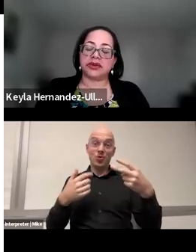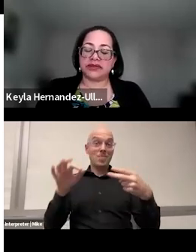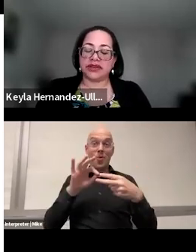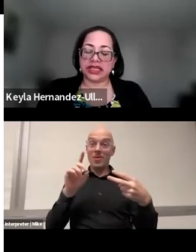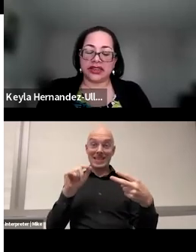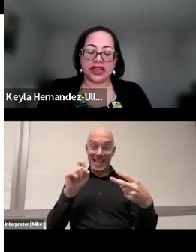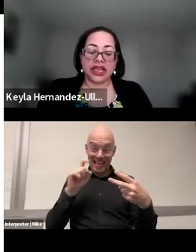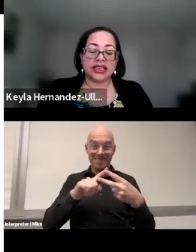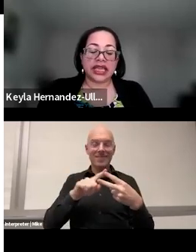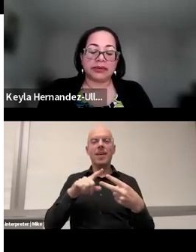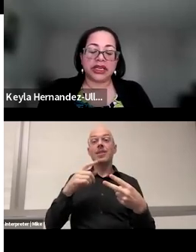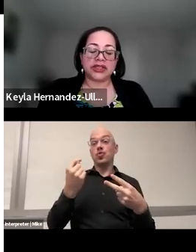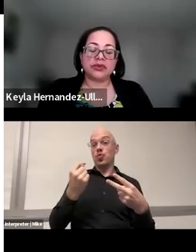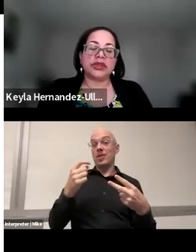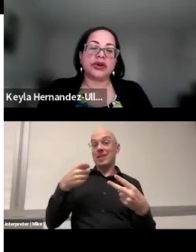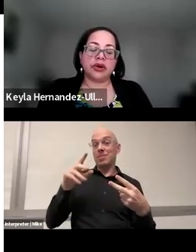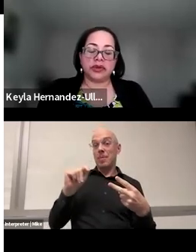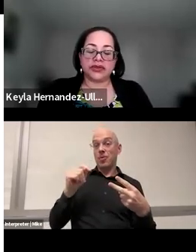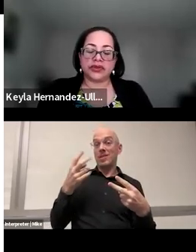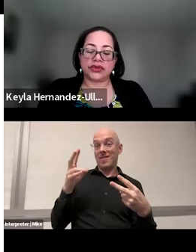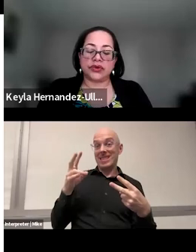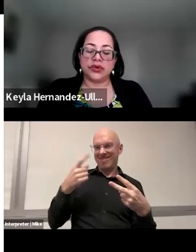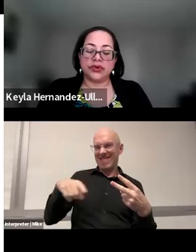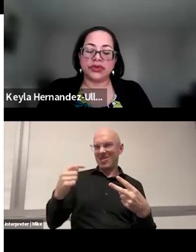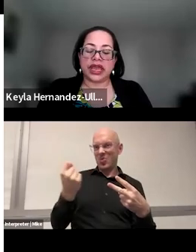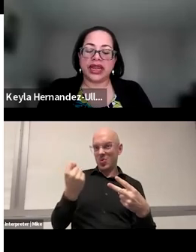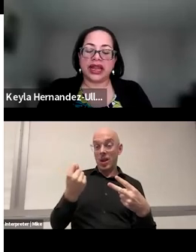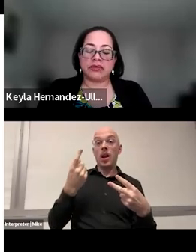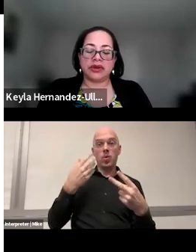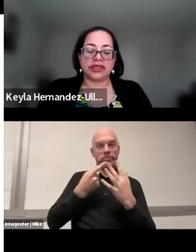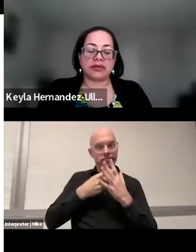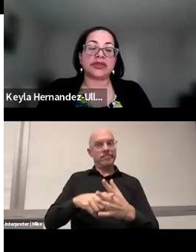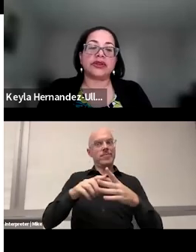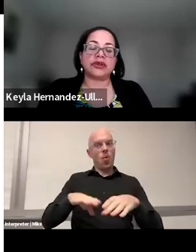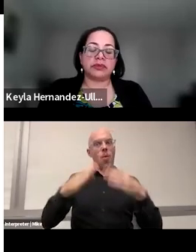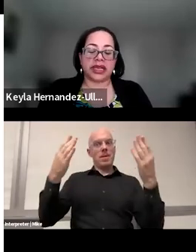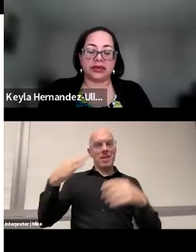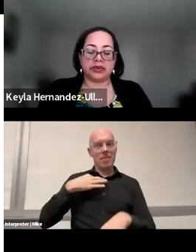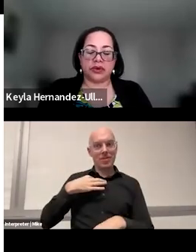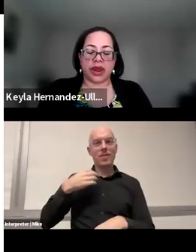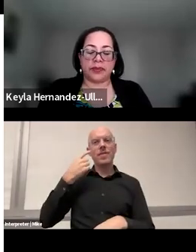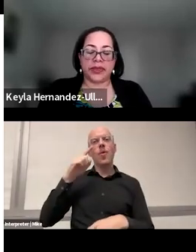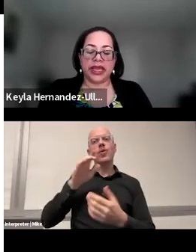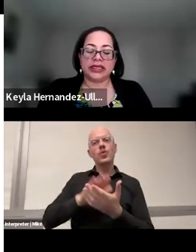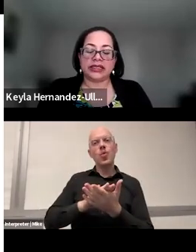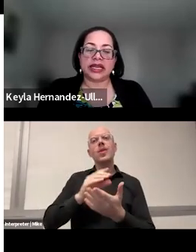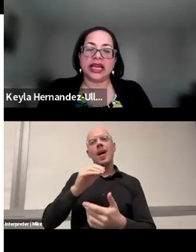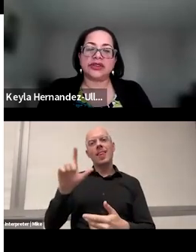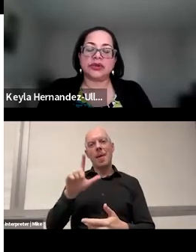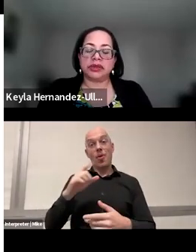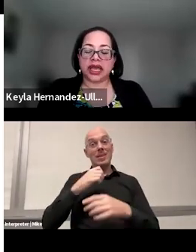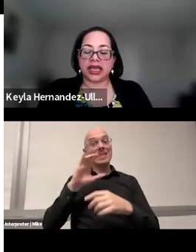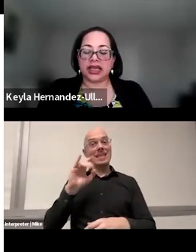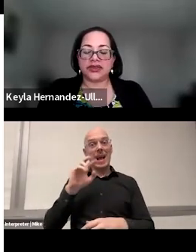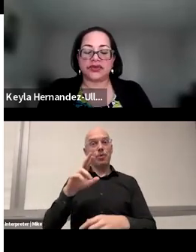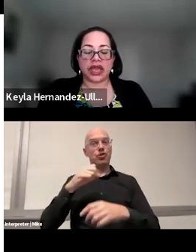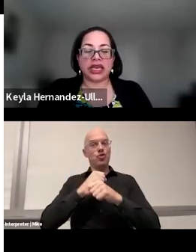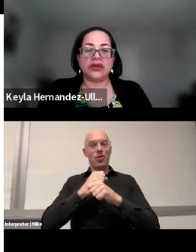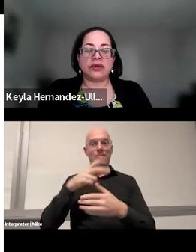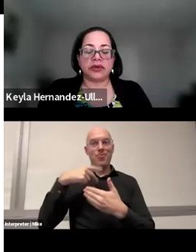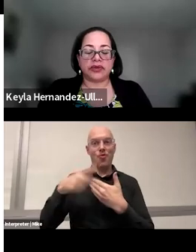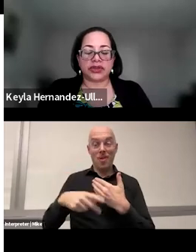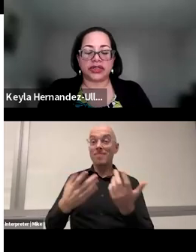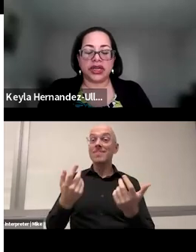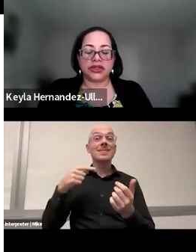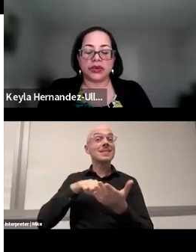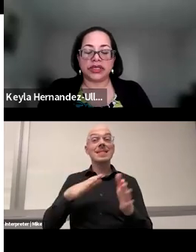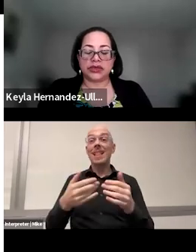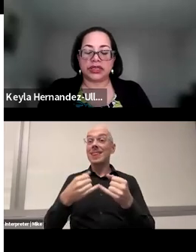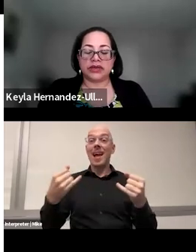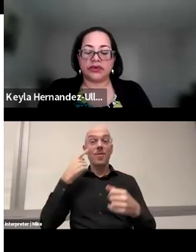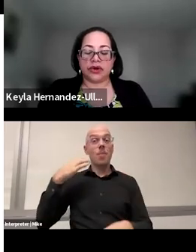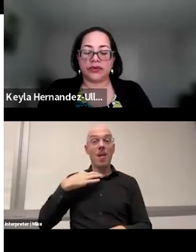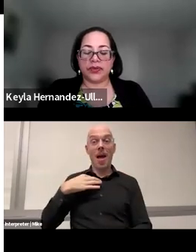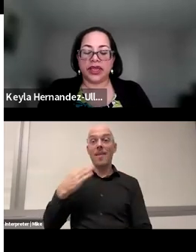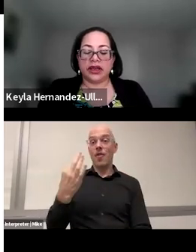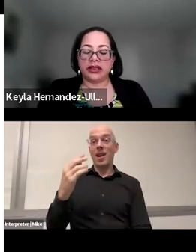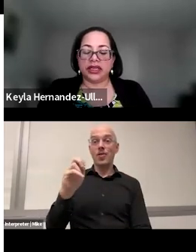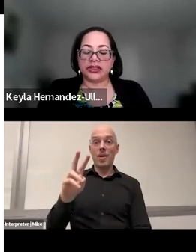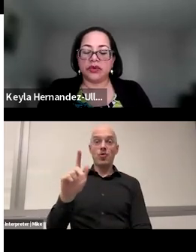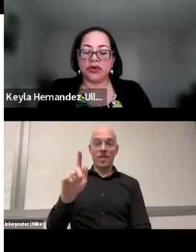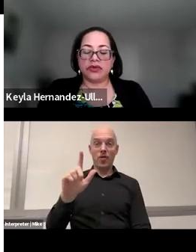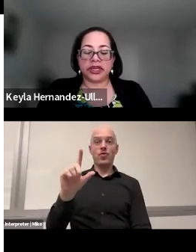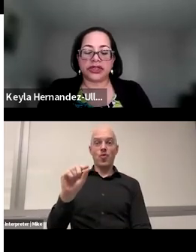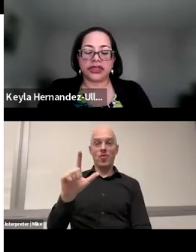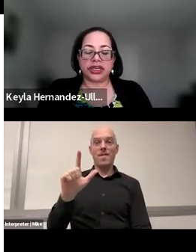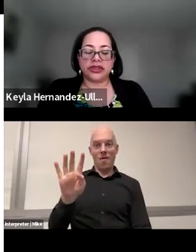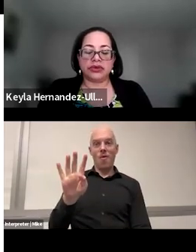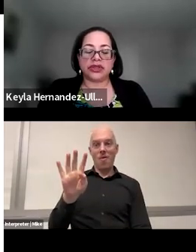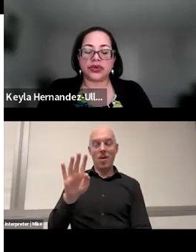Keyla Hernandez-Ulloa: are starting on Tuesday, September 17.th The application window opens for the school and library cyber security pilot program. The deadline to apply is Friday, November 1, st 2024.